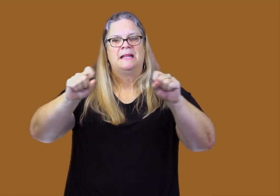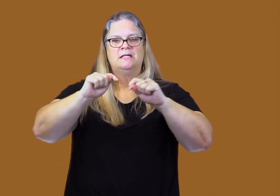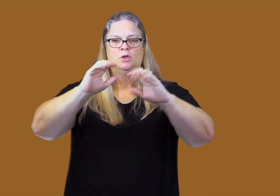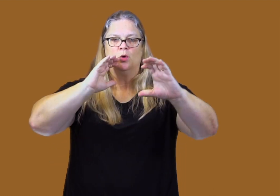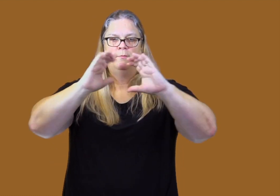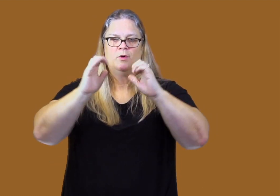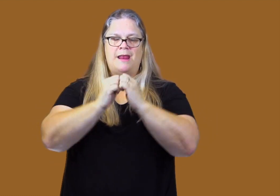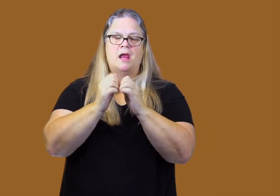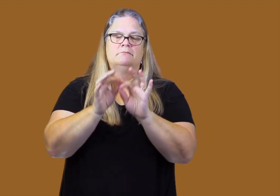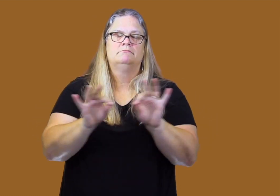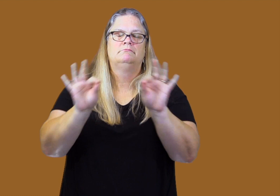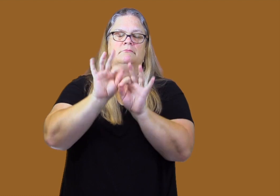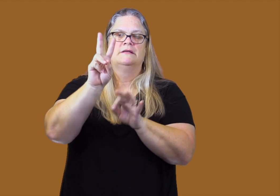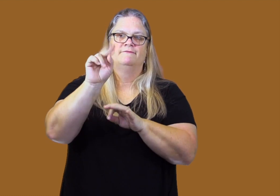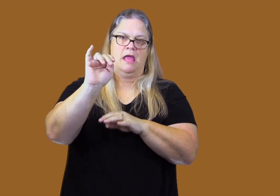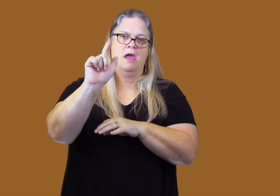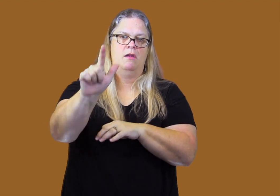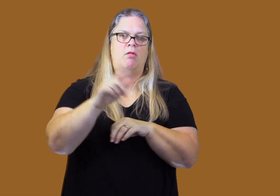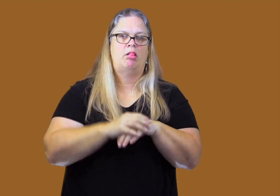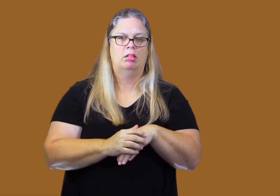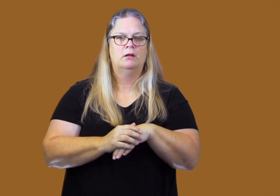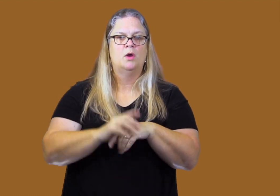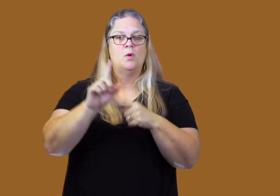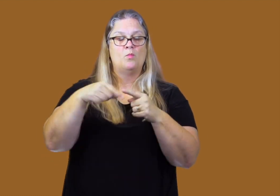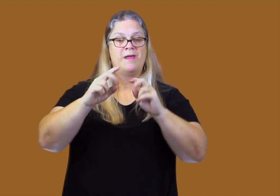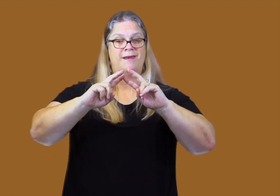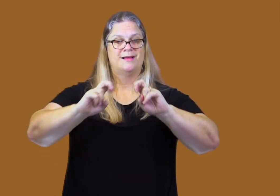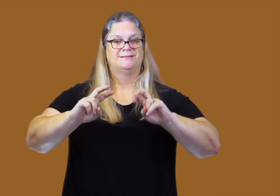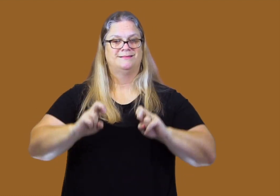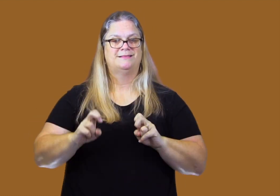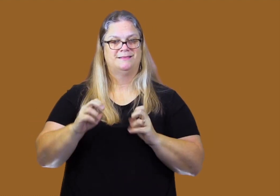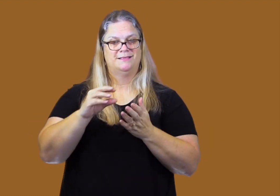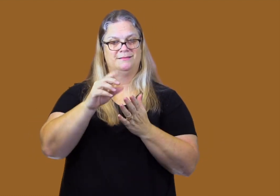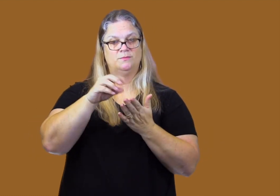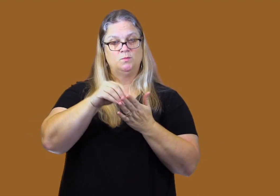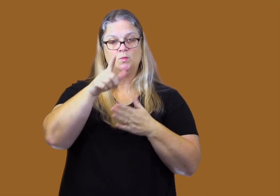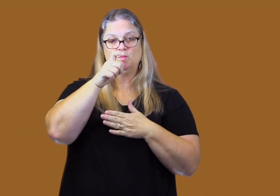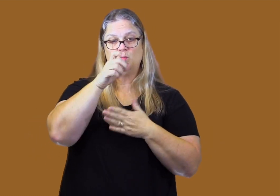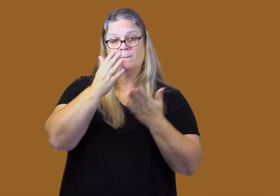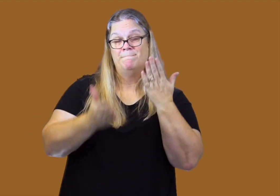the ability to communicate is vital when assessing students who may be suicidal